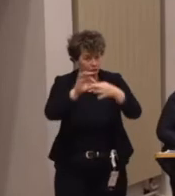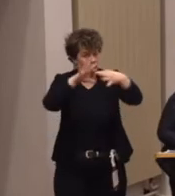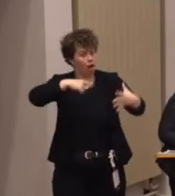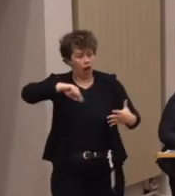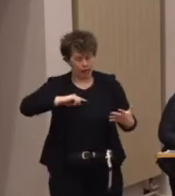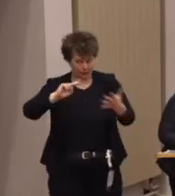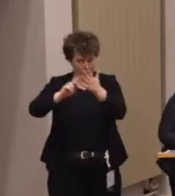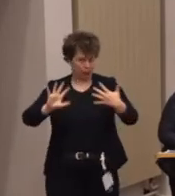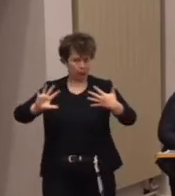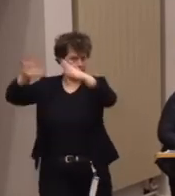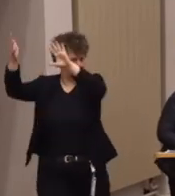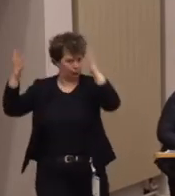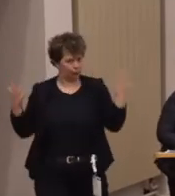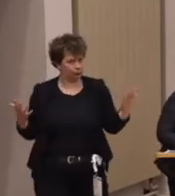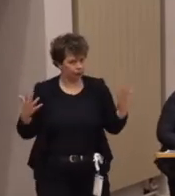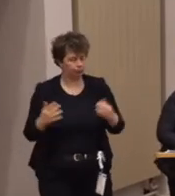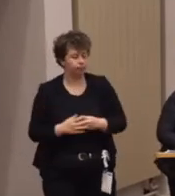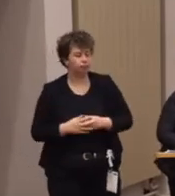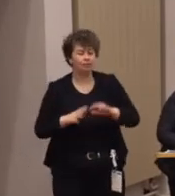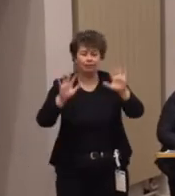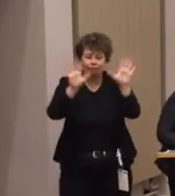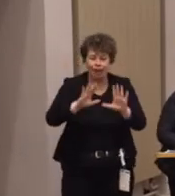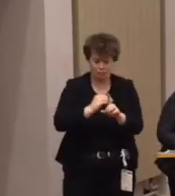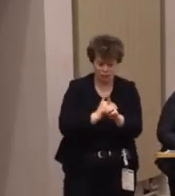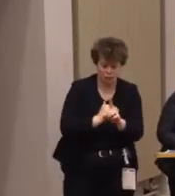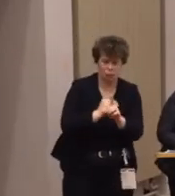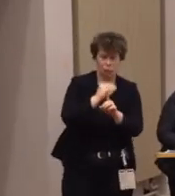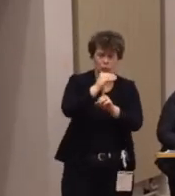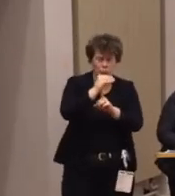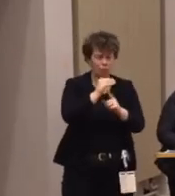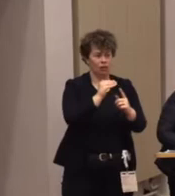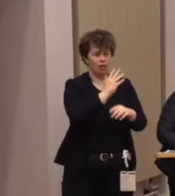about the climate change and the crises in the conflict that has impacted our daily lives